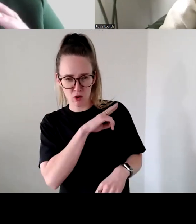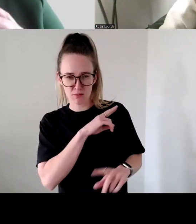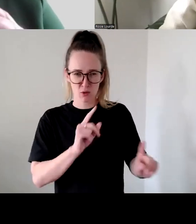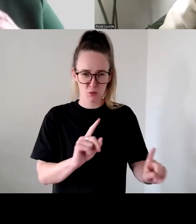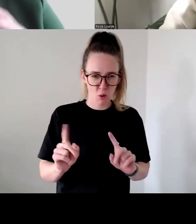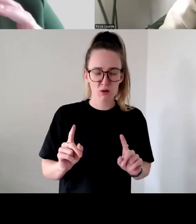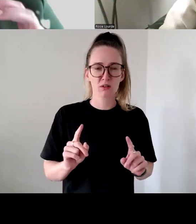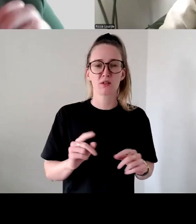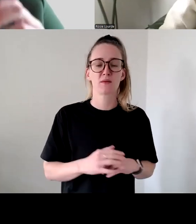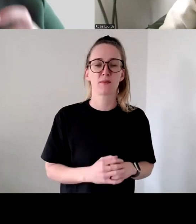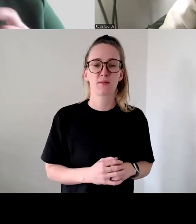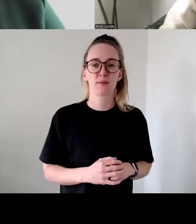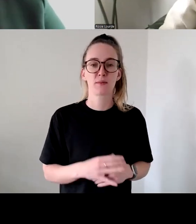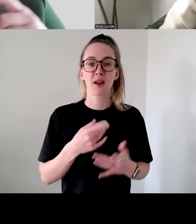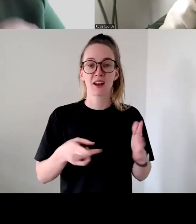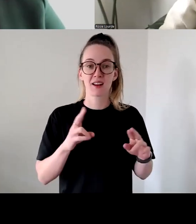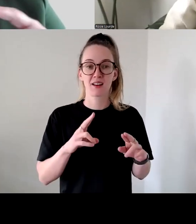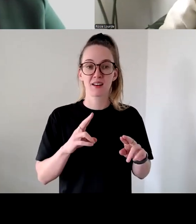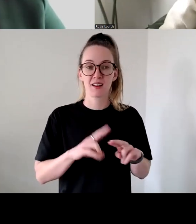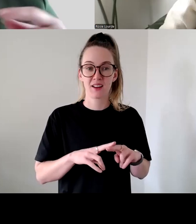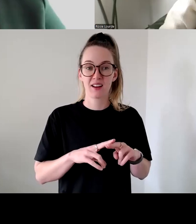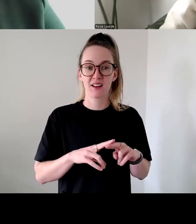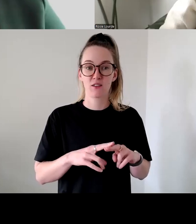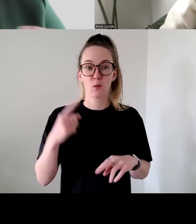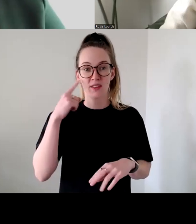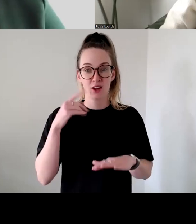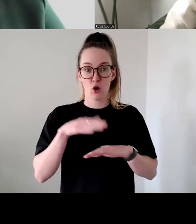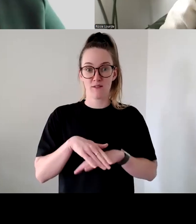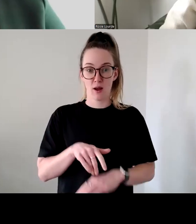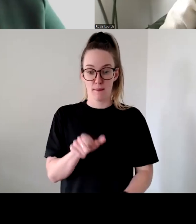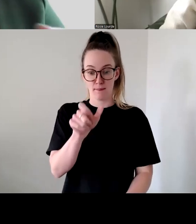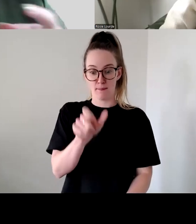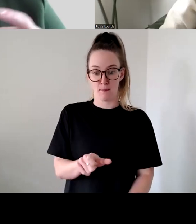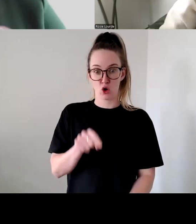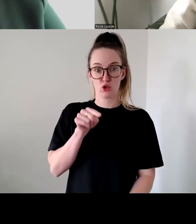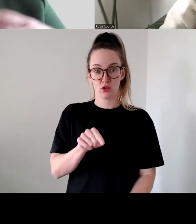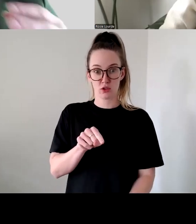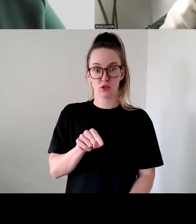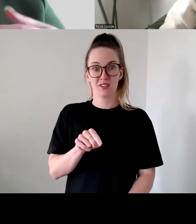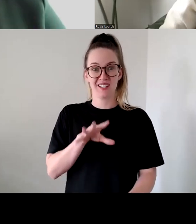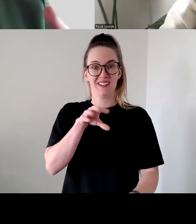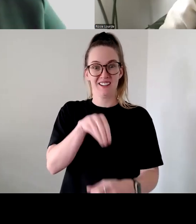if that language about person conducting a business or undertaking, what that language